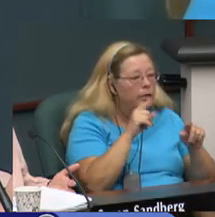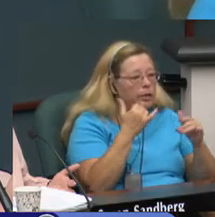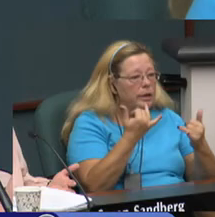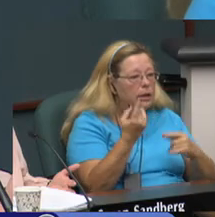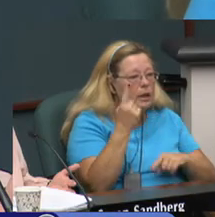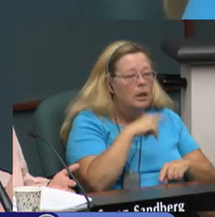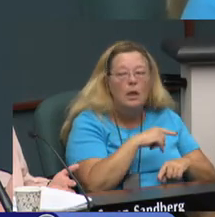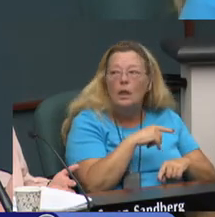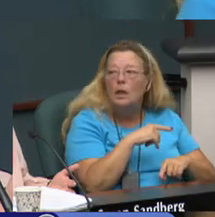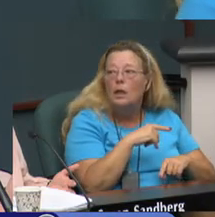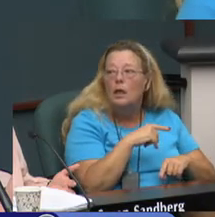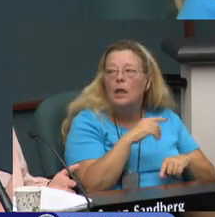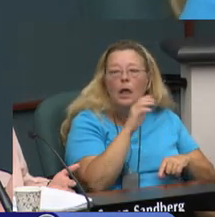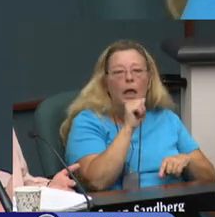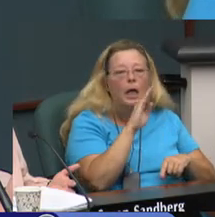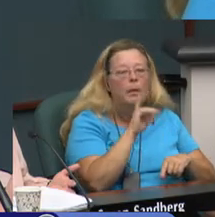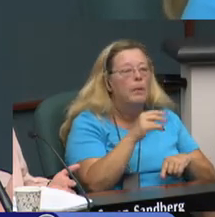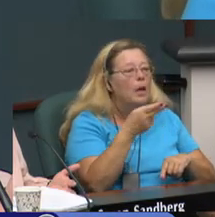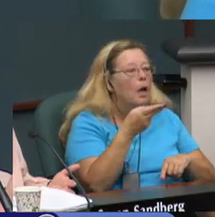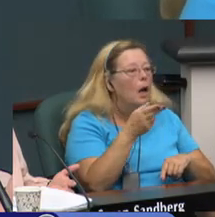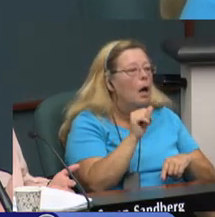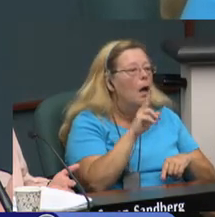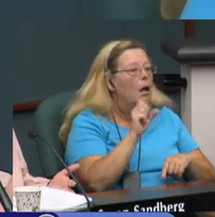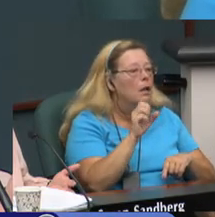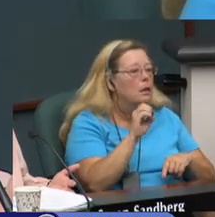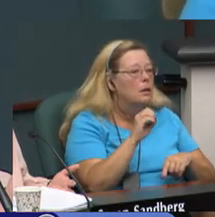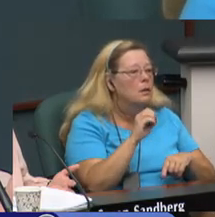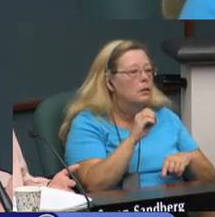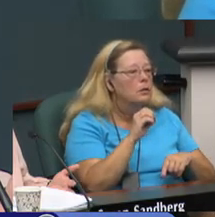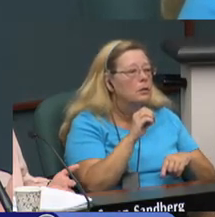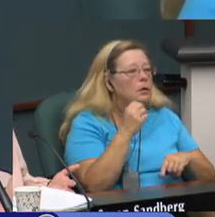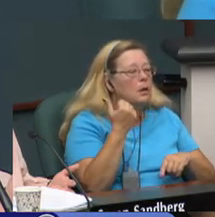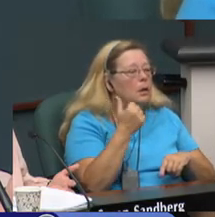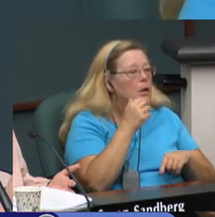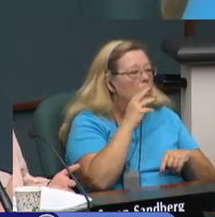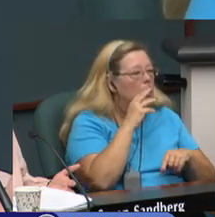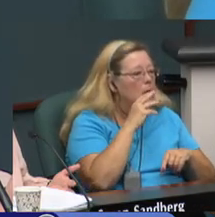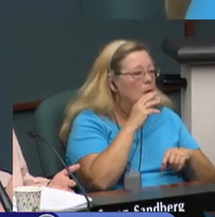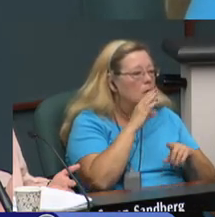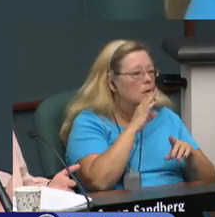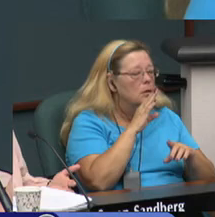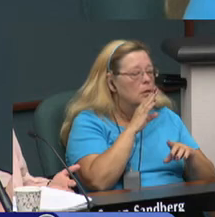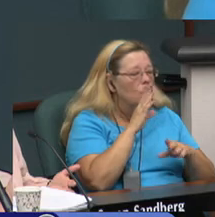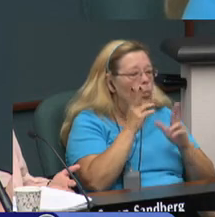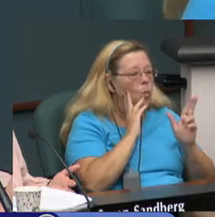Amy Haas our consultant who's walking into this said several and there been a